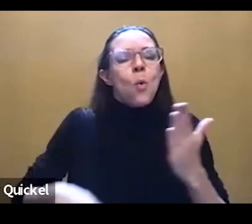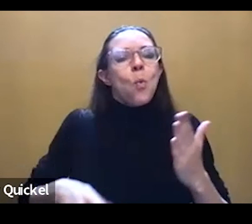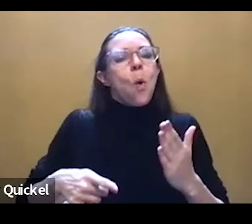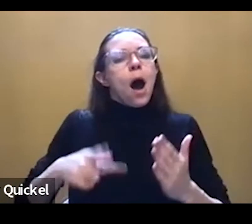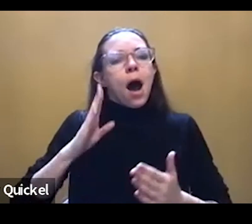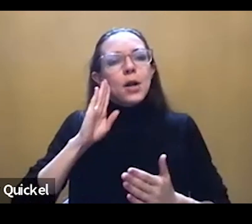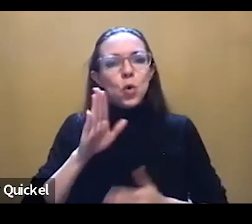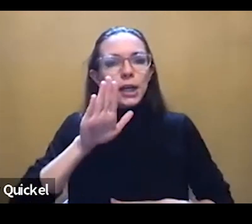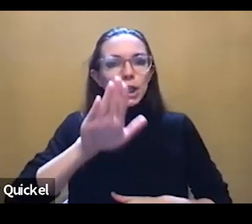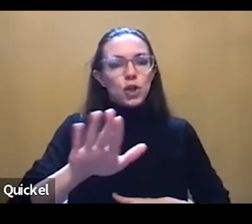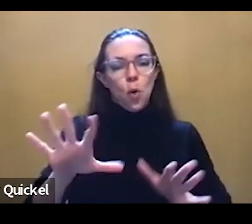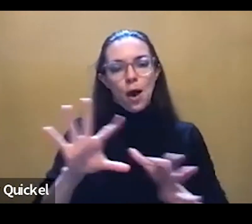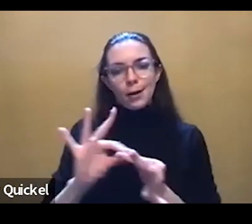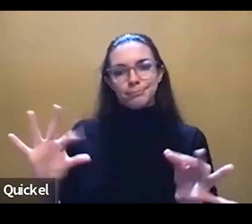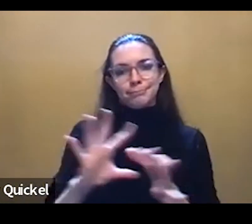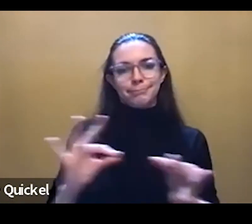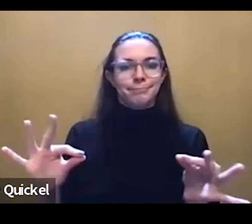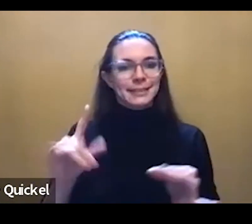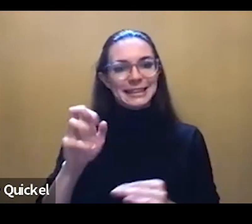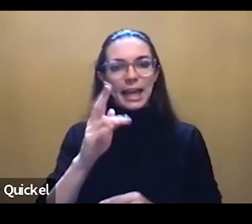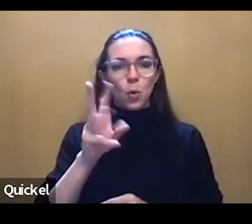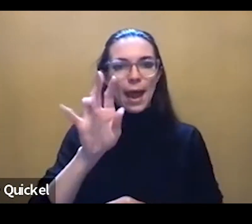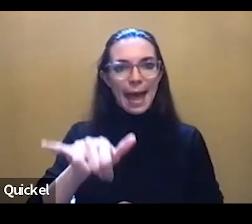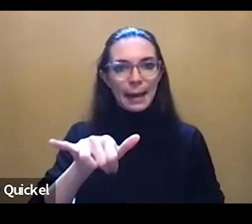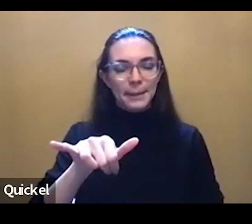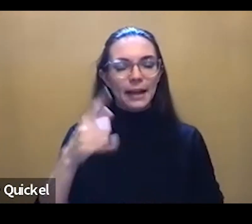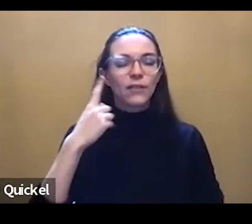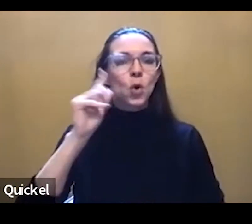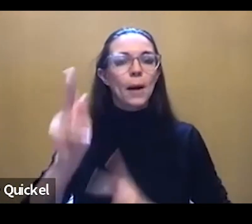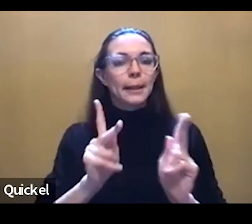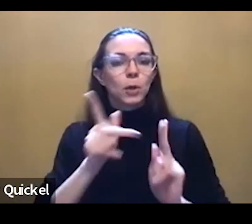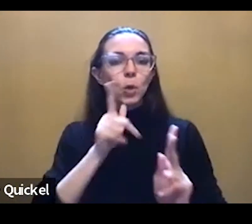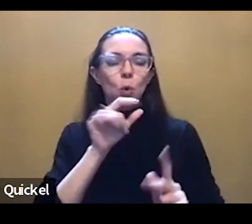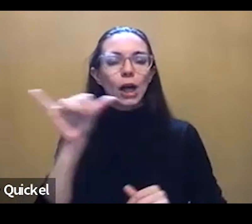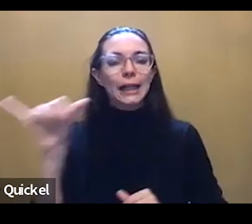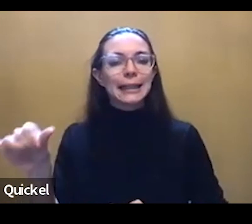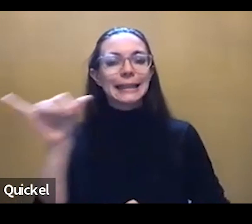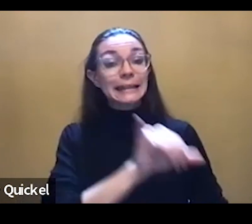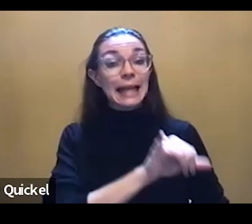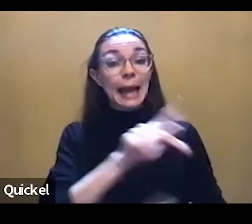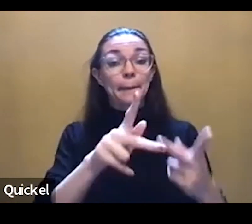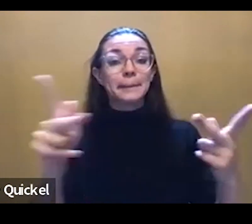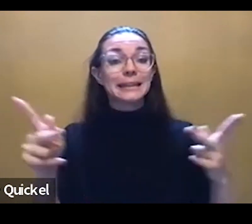your takeaway be to somebody who may be in your position right now but not have some